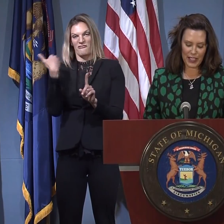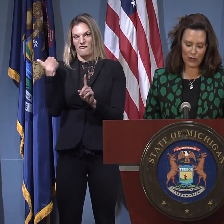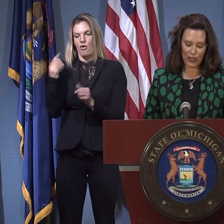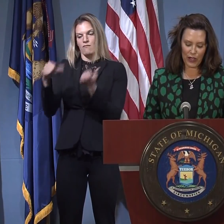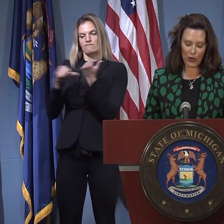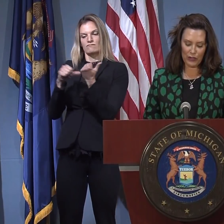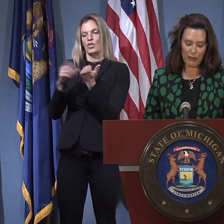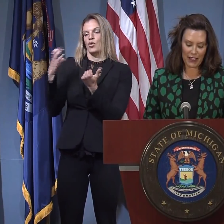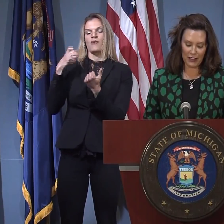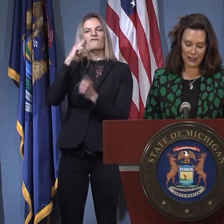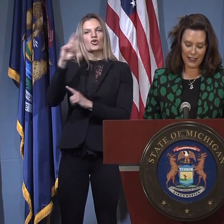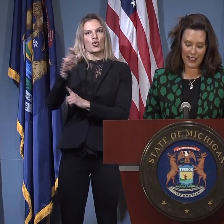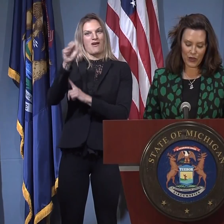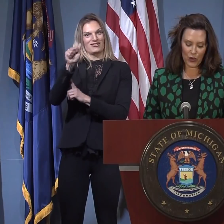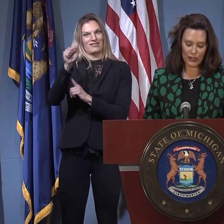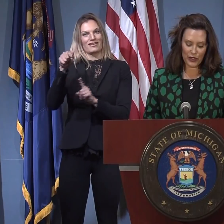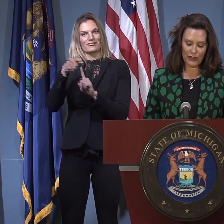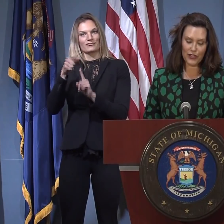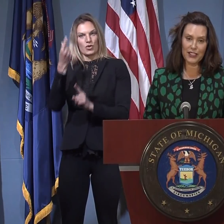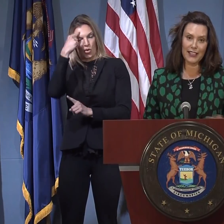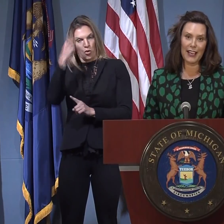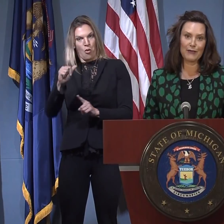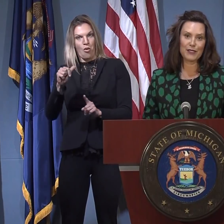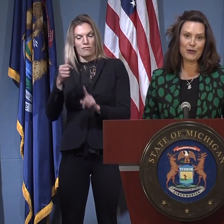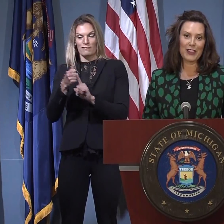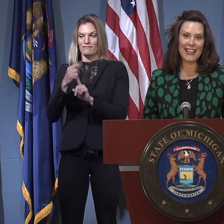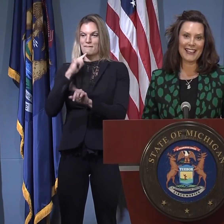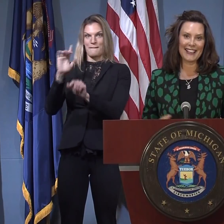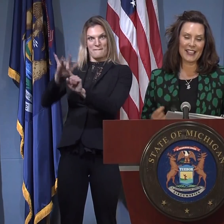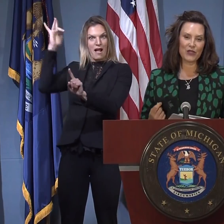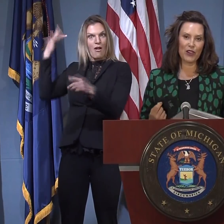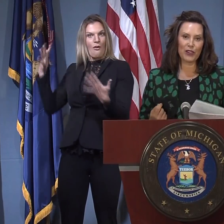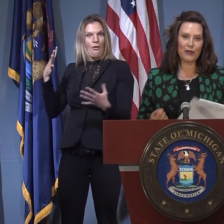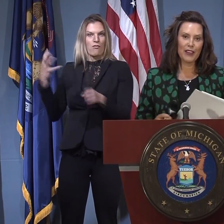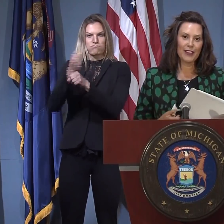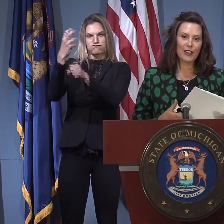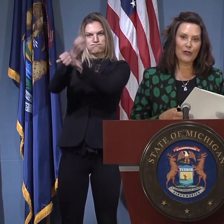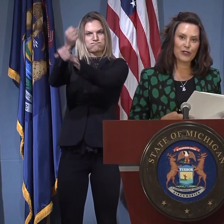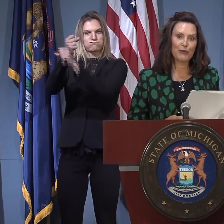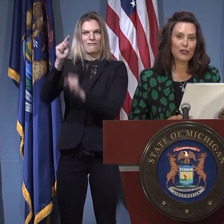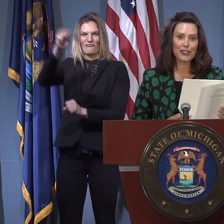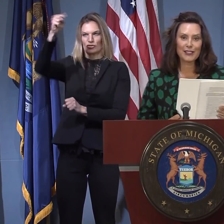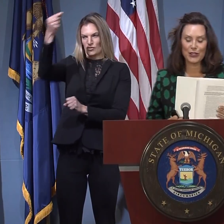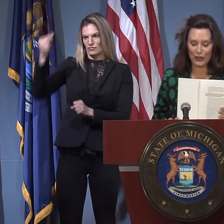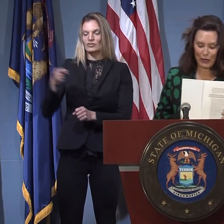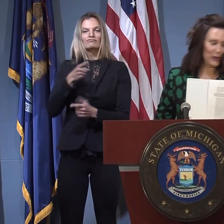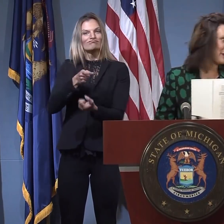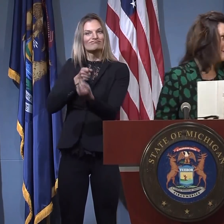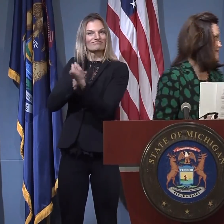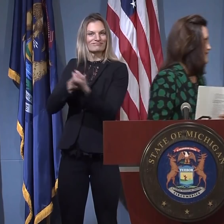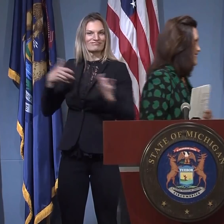LEVEL. SHE IS ALSO -- HE OF SHE WAS ASSISTANT COACH WITH USA BASKETBALL AND END THE TEAM WIN